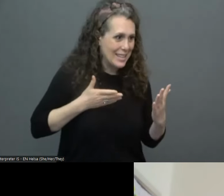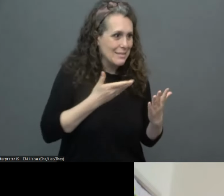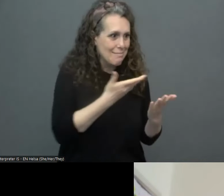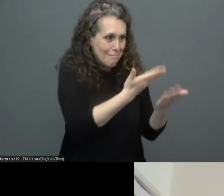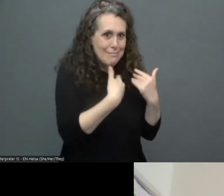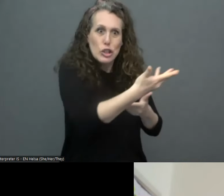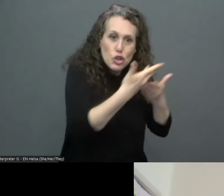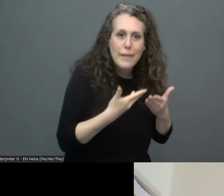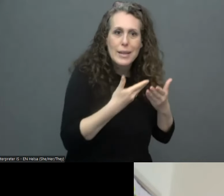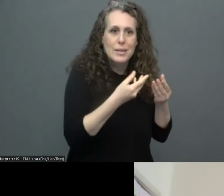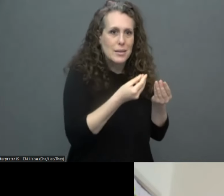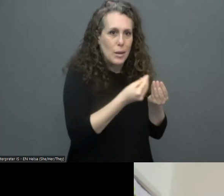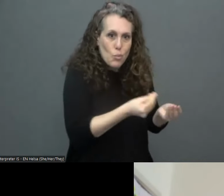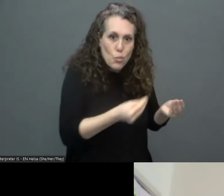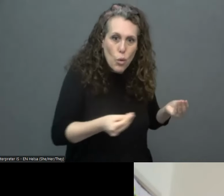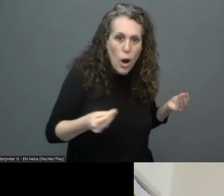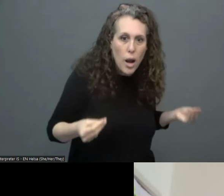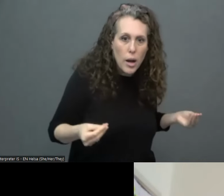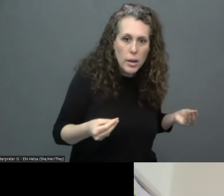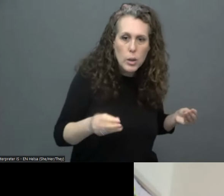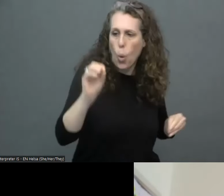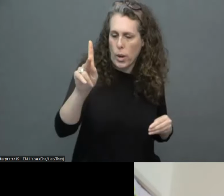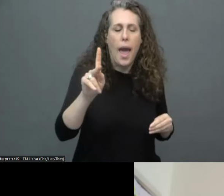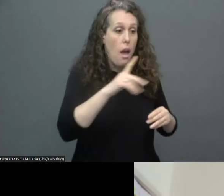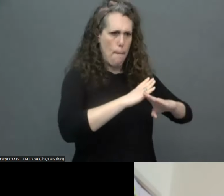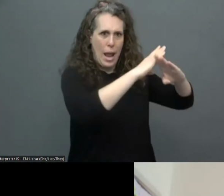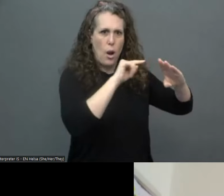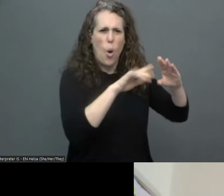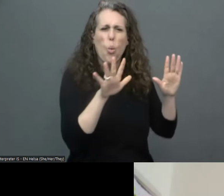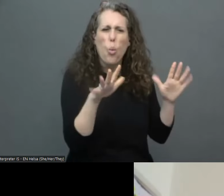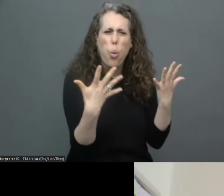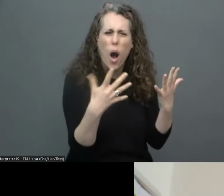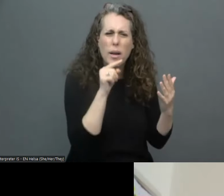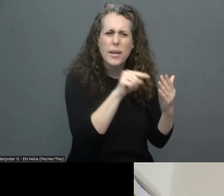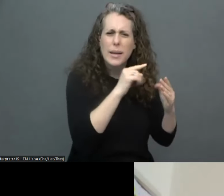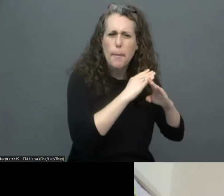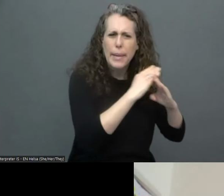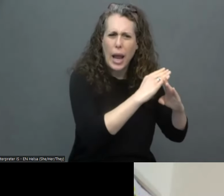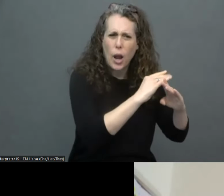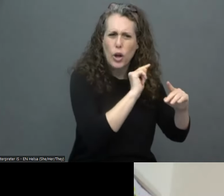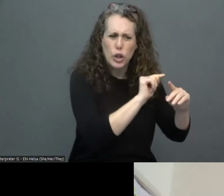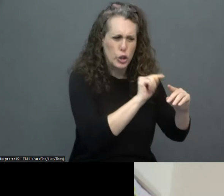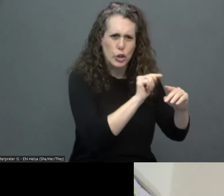about barriers to accessing the individual goods and services for the specific groups.